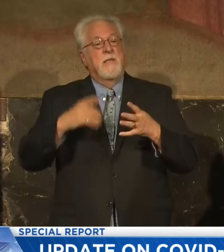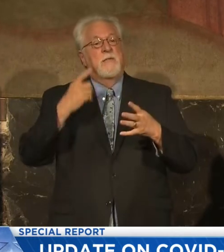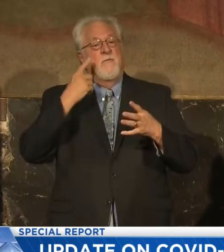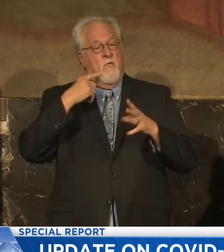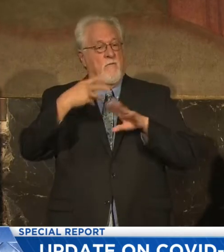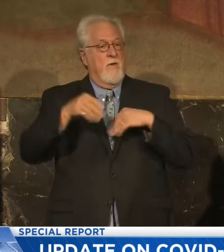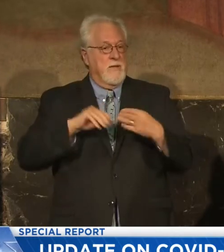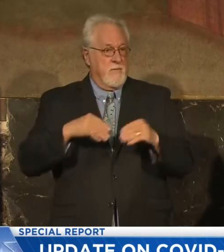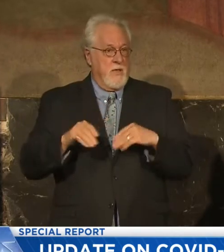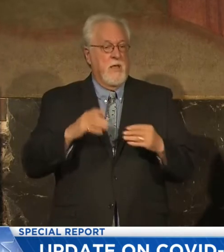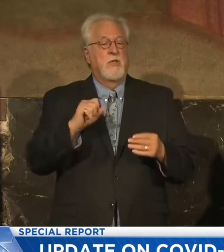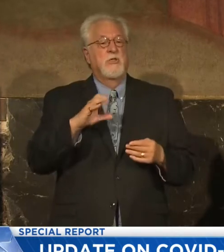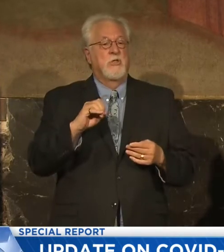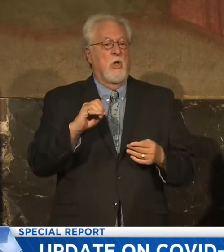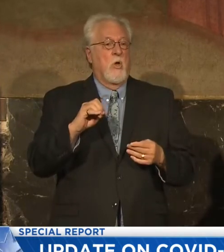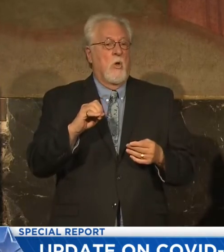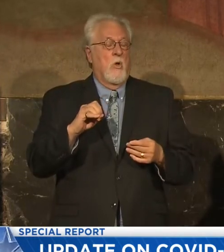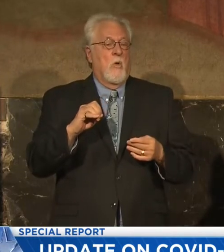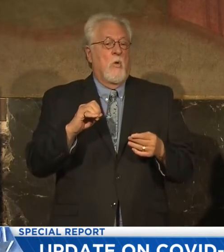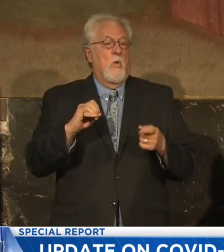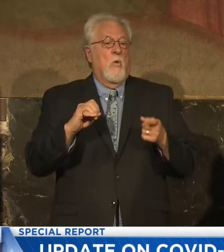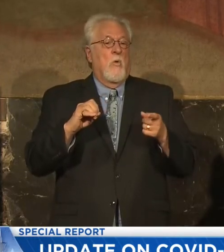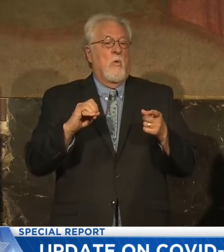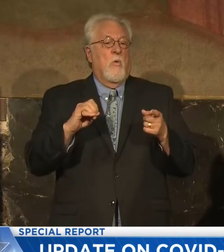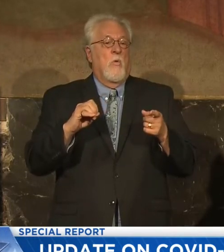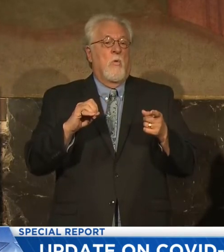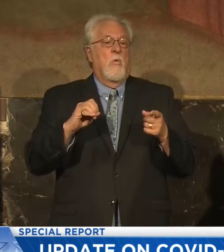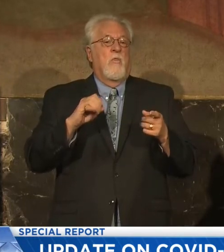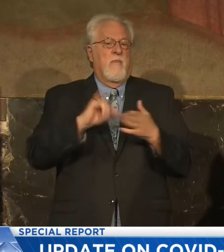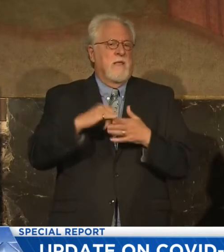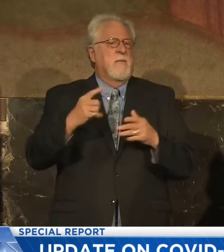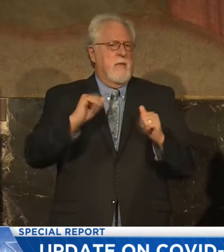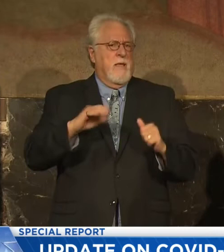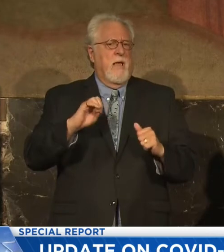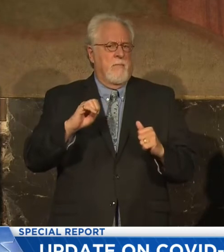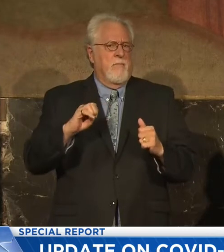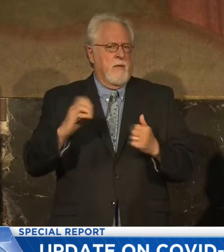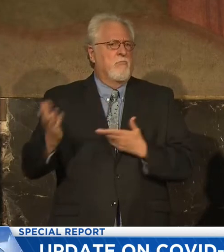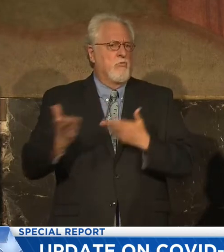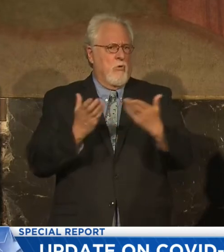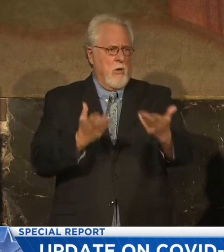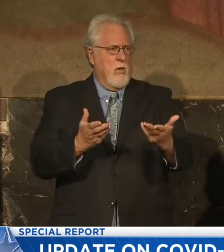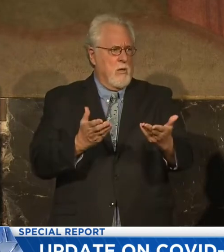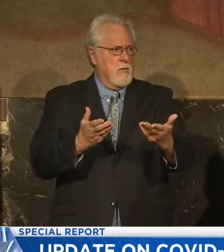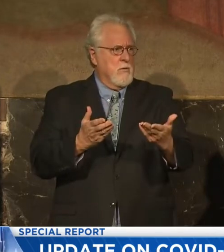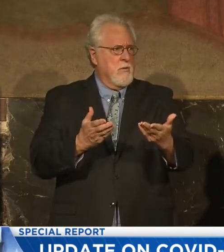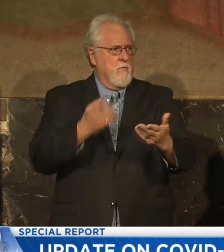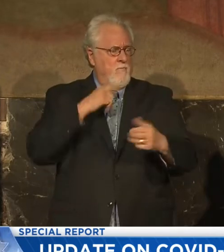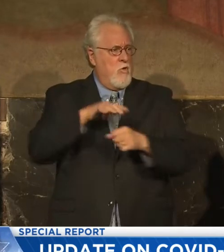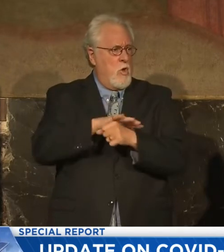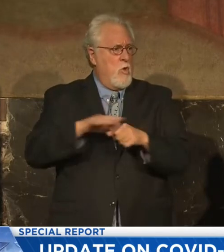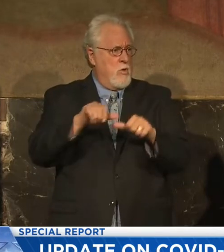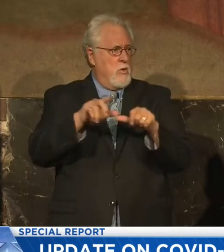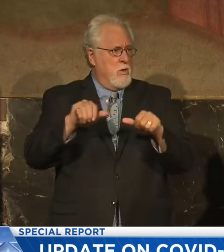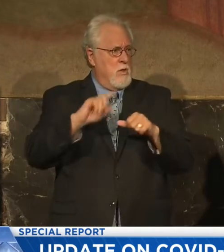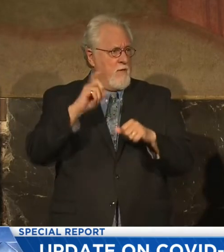WOULD CERTAINLY FIT HERE, THE SECRETARY OF THE TREASURY PUT OUT GUIDANCE THAT PROVIDES FOR A TREMENDOUS AMOUNT OF FLEXIBILITY.